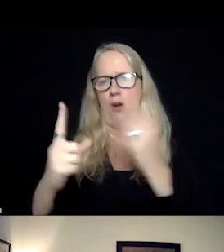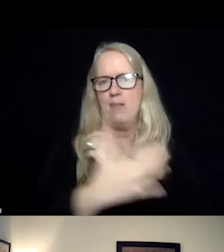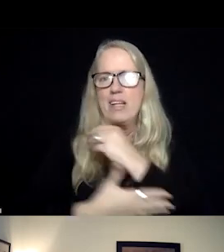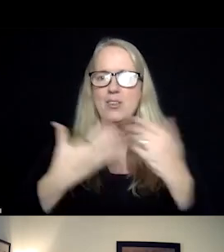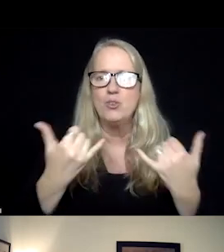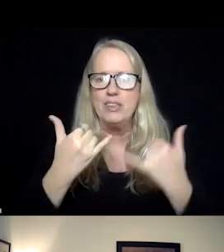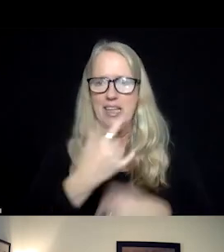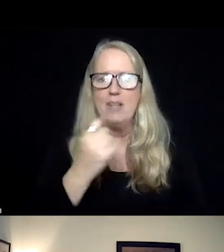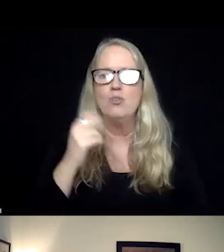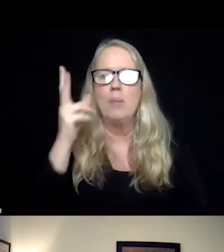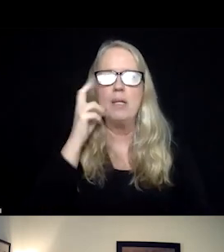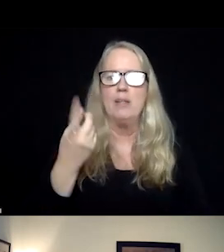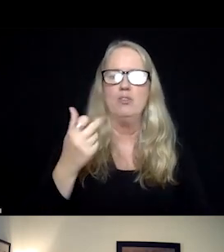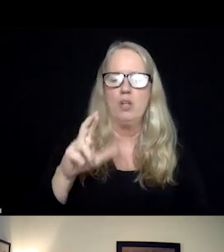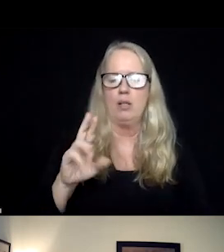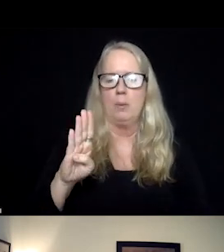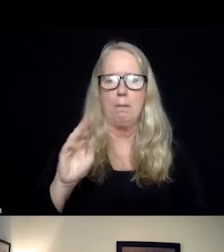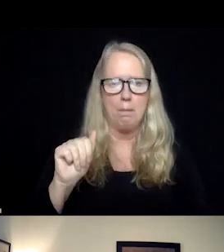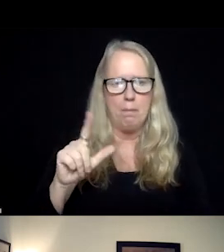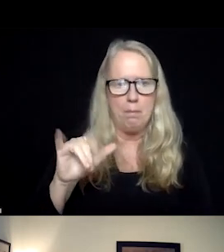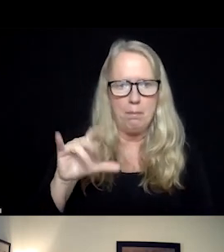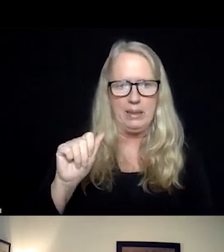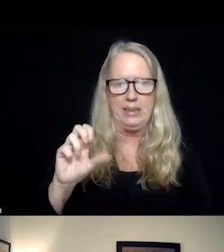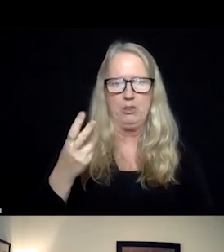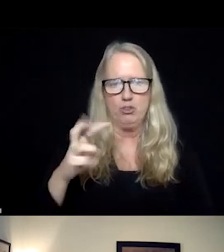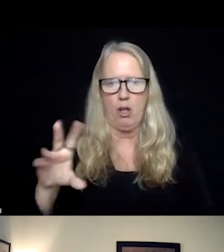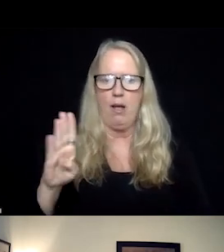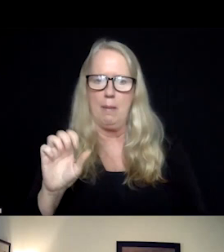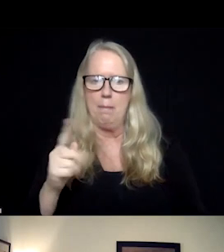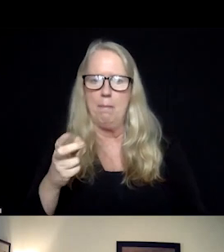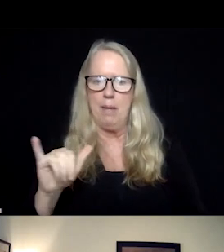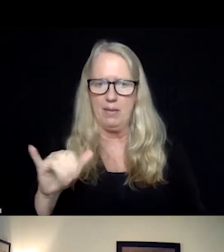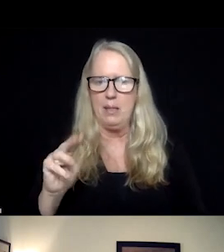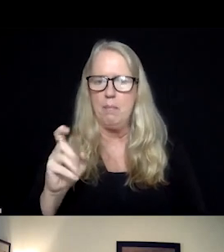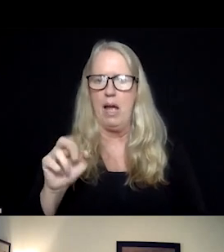HEARING FROM DOCTOR BILLINA SHAW AND BETHANY MYERS.